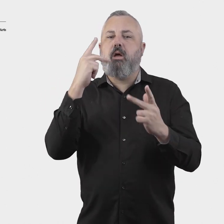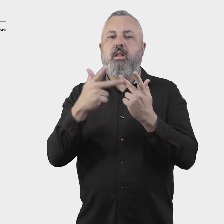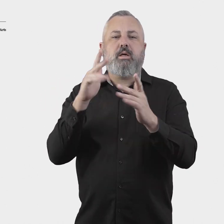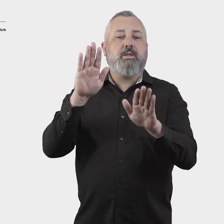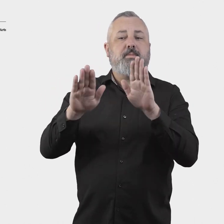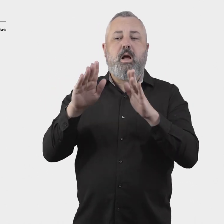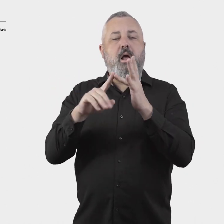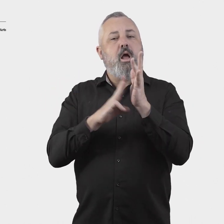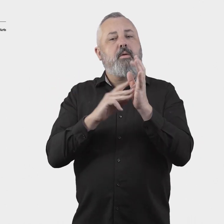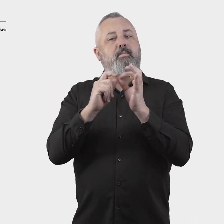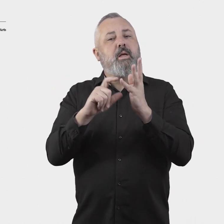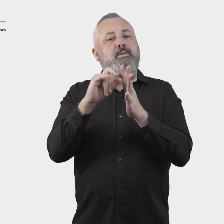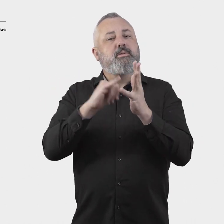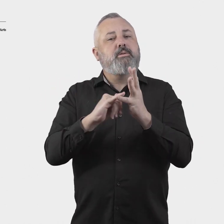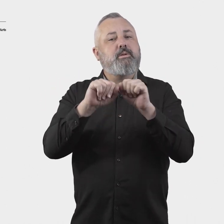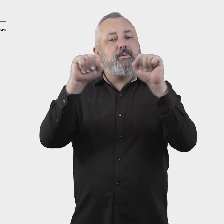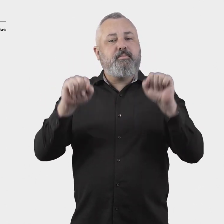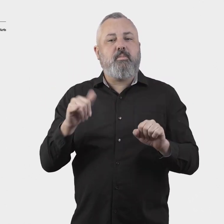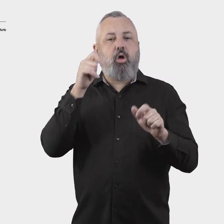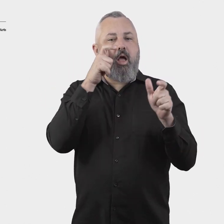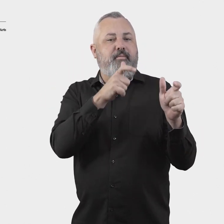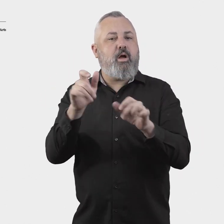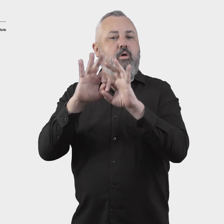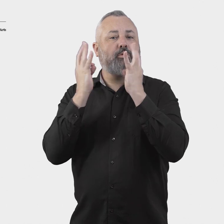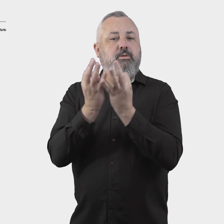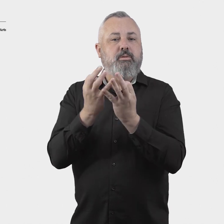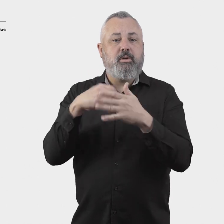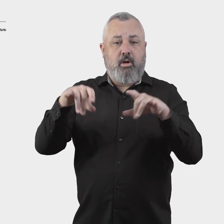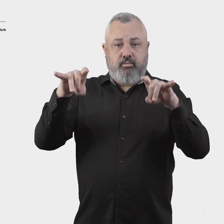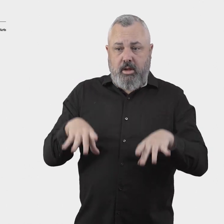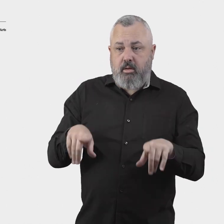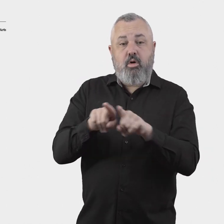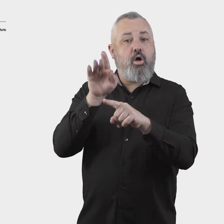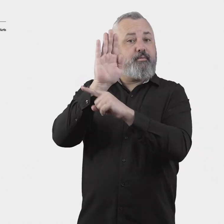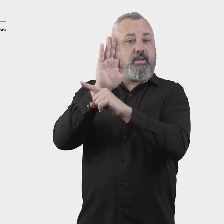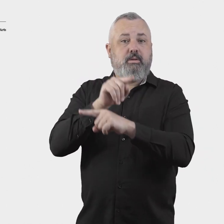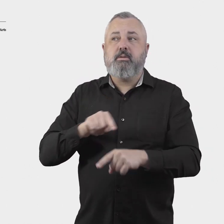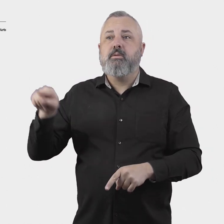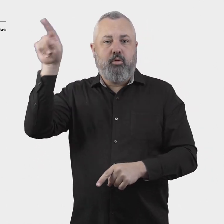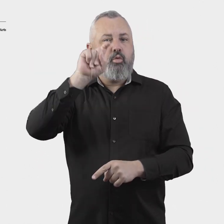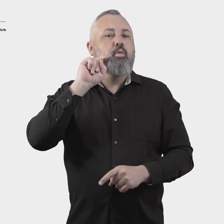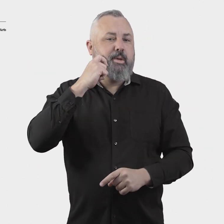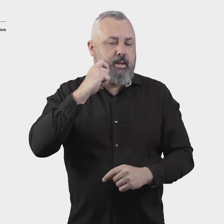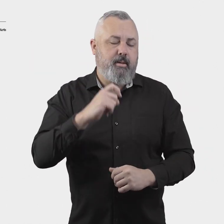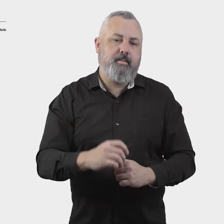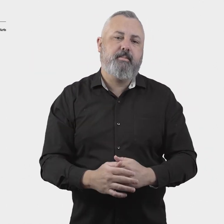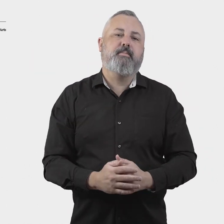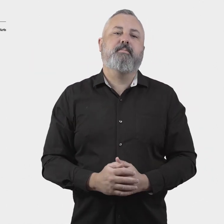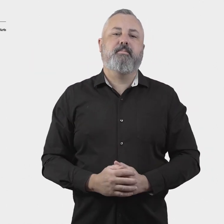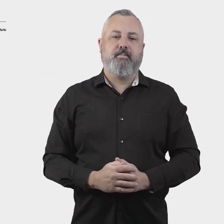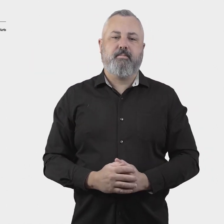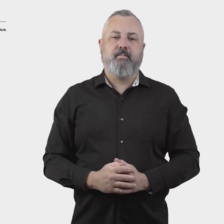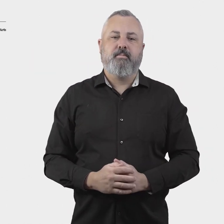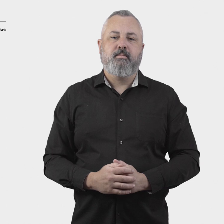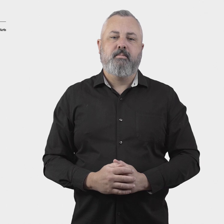existing industry ombuds schemes, and similar bodies, in Australia and overseas (see Box 2).